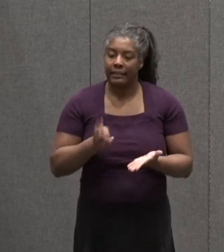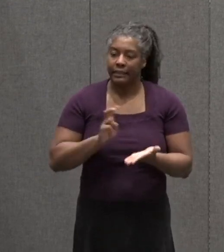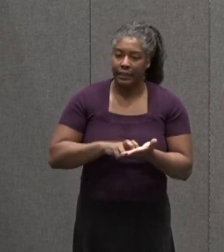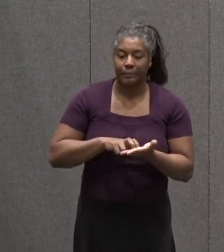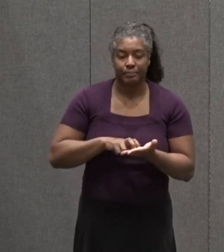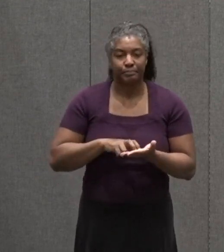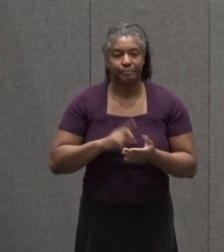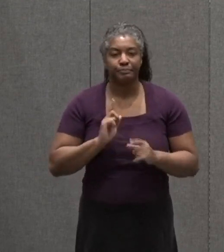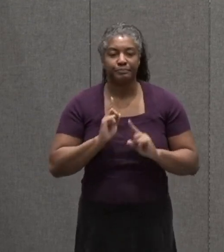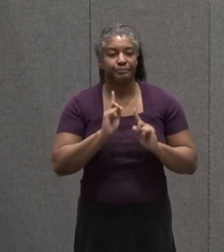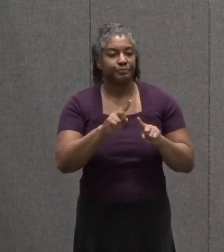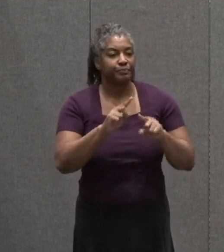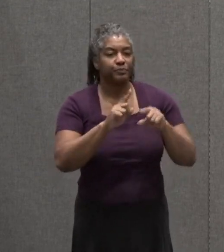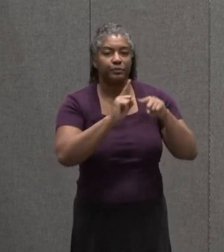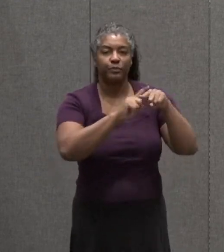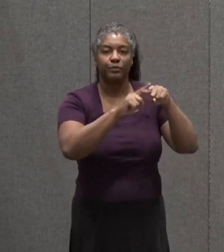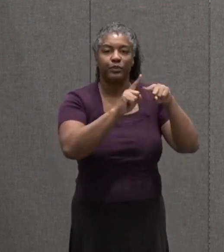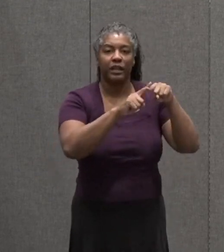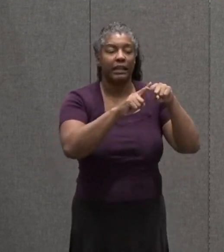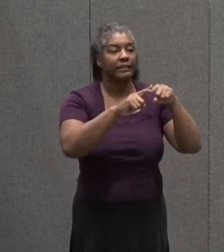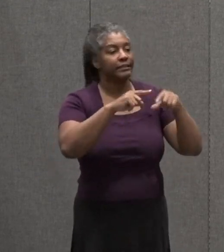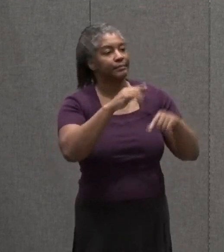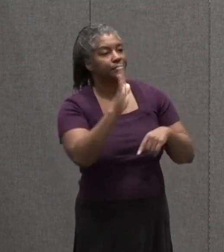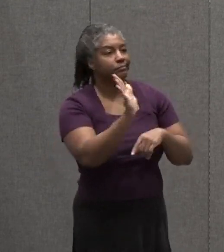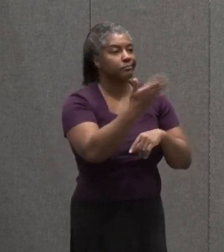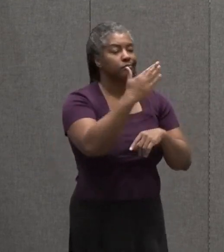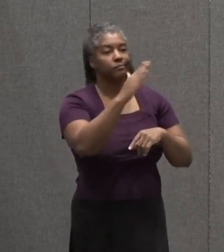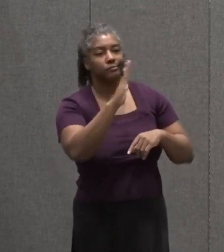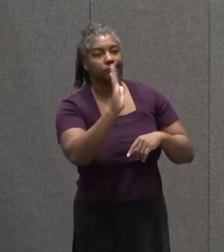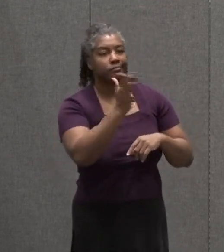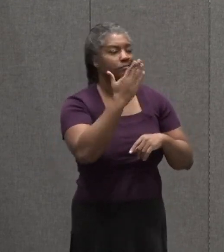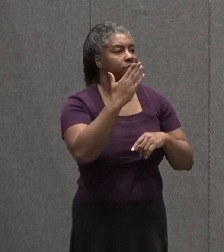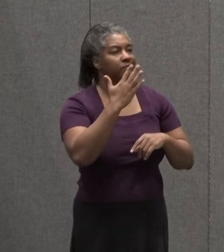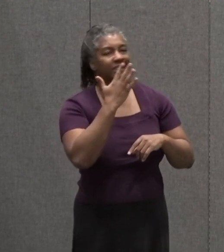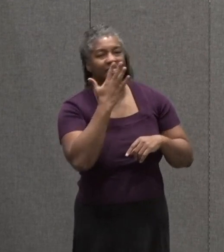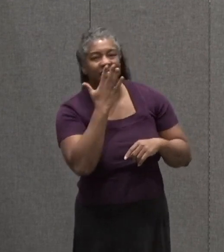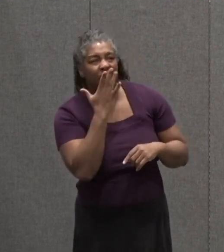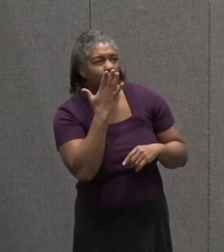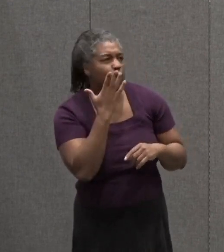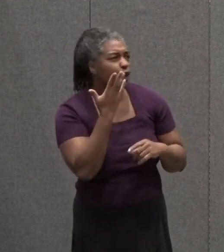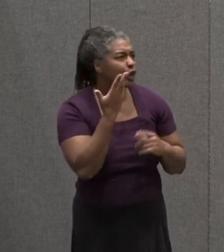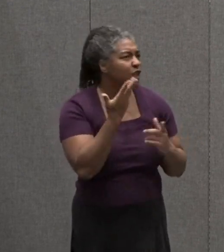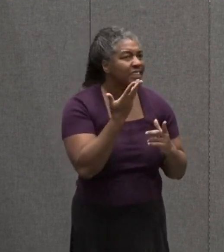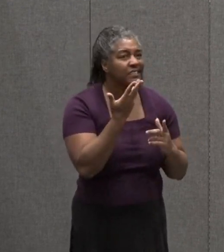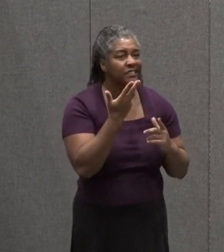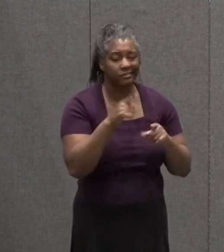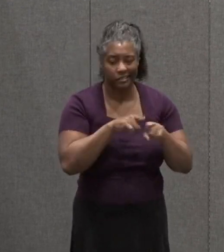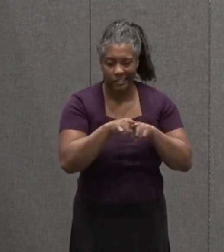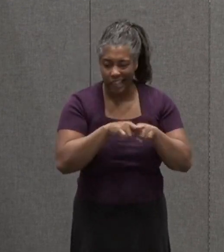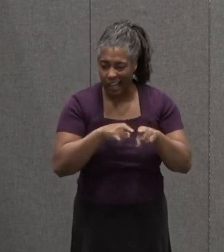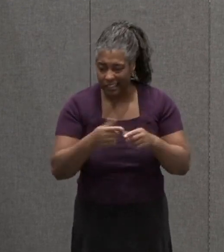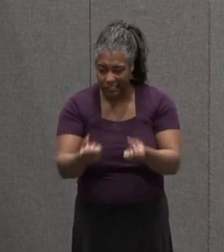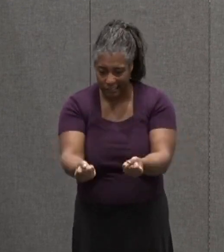to your closet and more decisions come in, what color socks am I gonna wear? Am I gonna wear my glasses today?